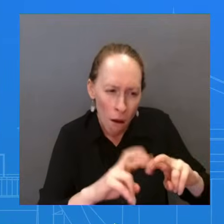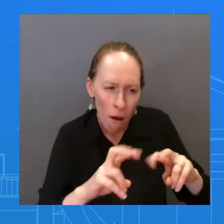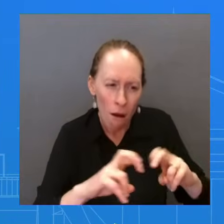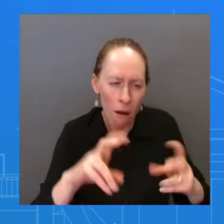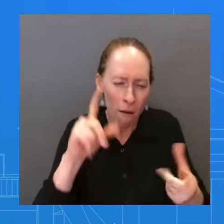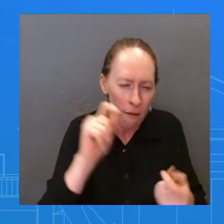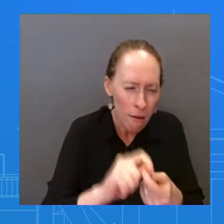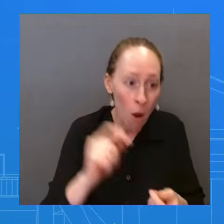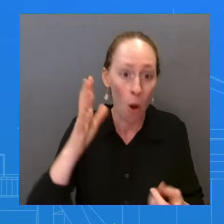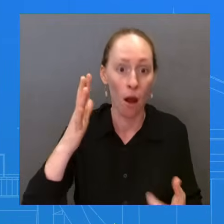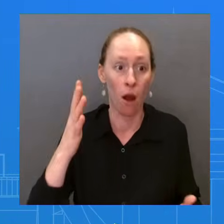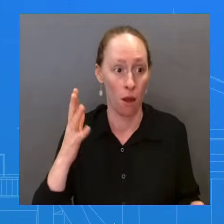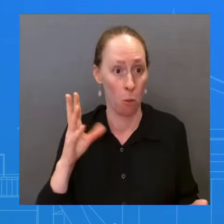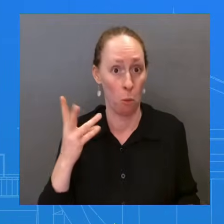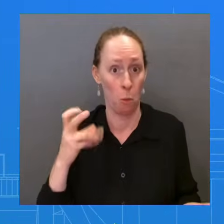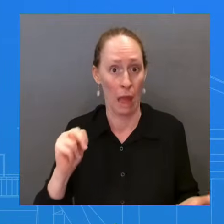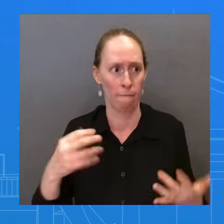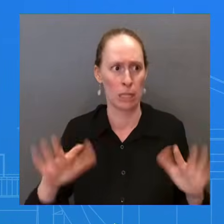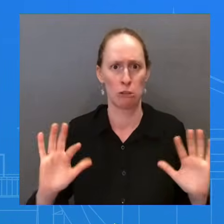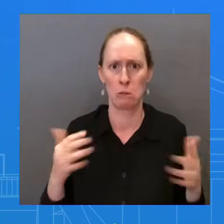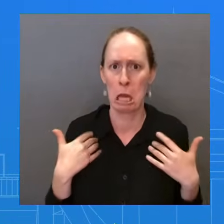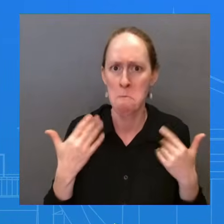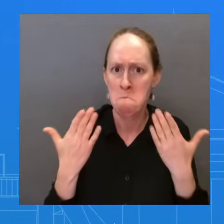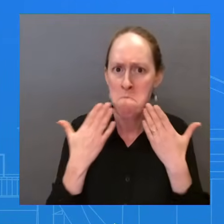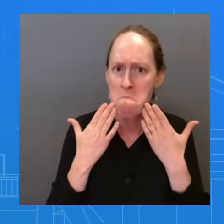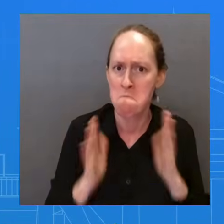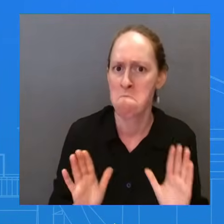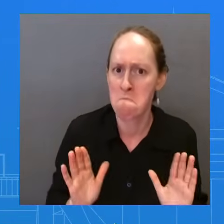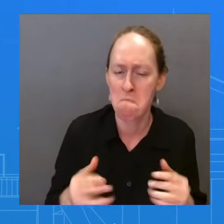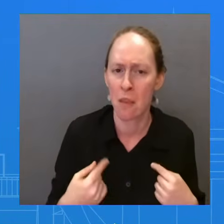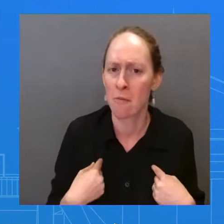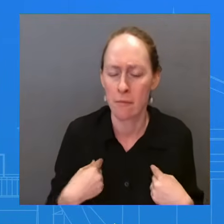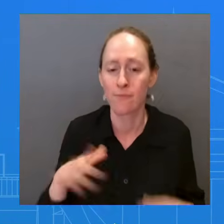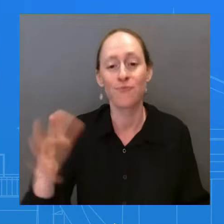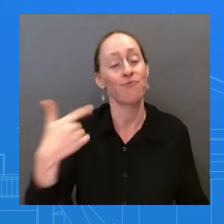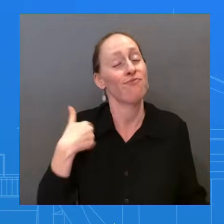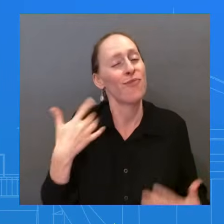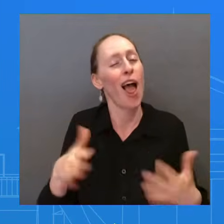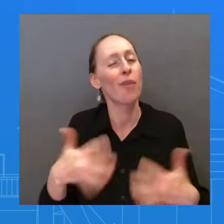But I wouldn't expect -- and I've said this before -- that, you know, we're going to lay all that out for the public.